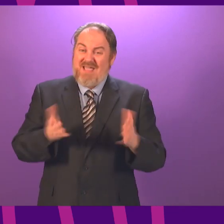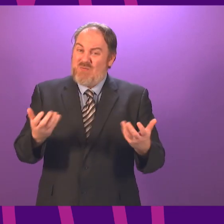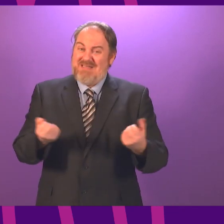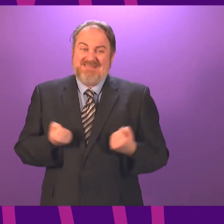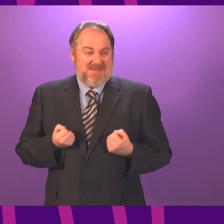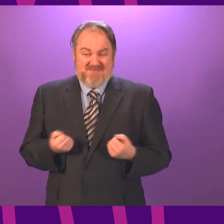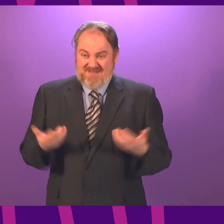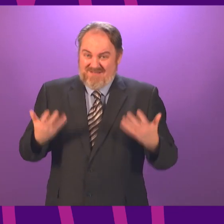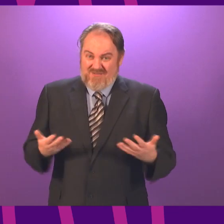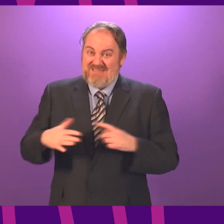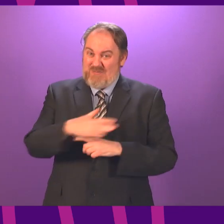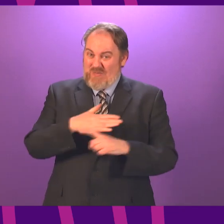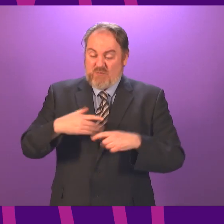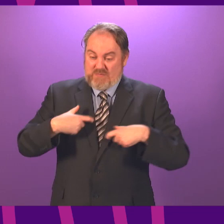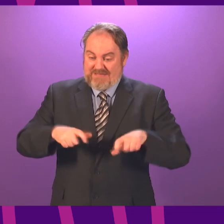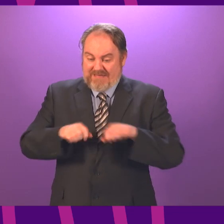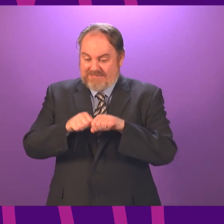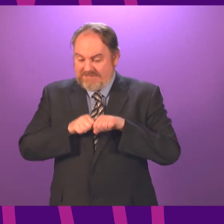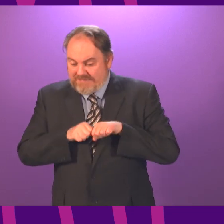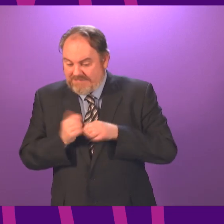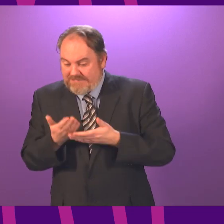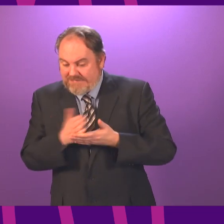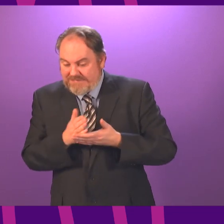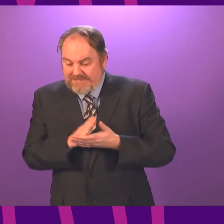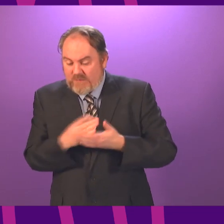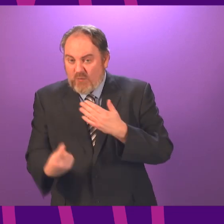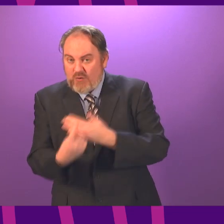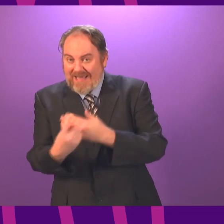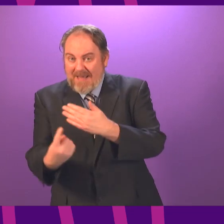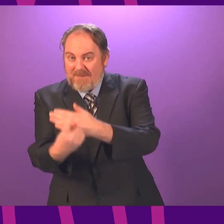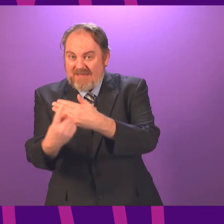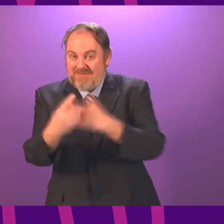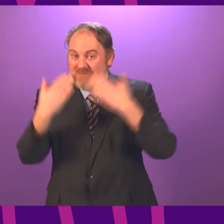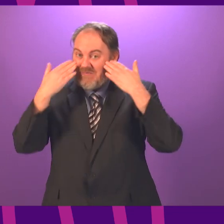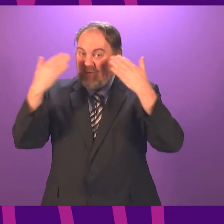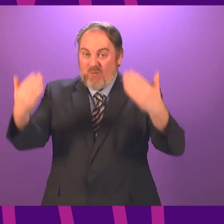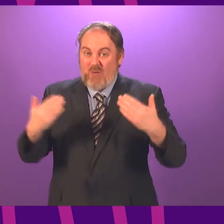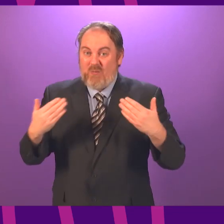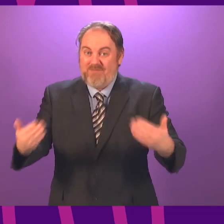there is still uncertainty. There is still uncertainty about the impact of the vaccination